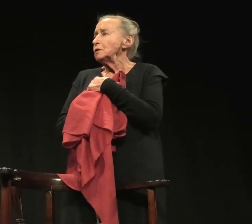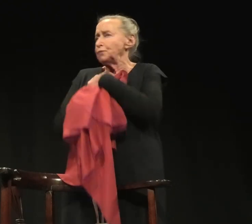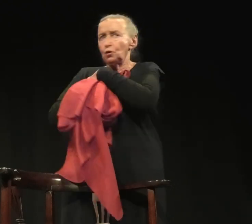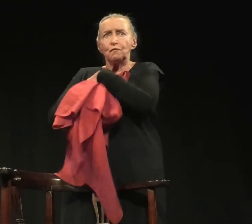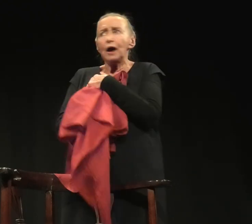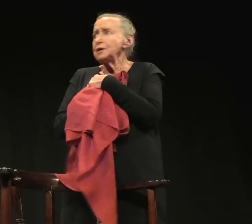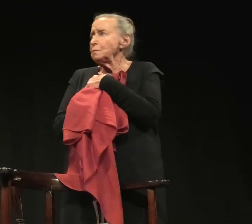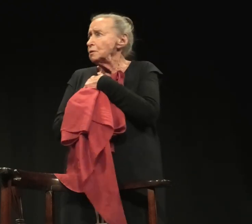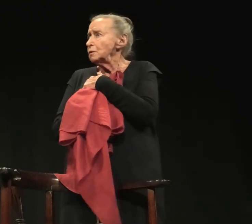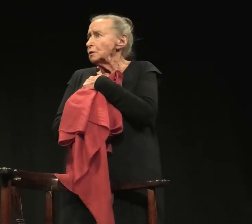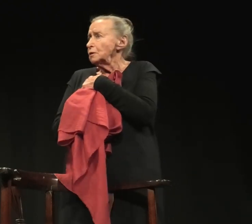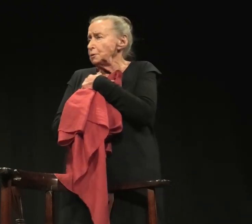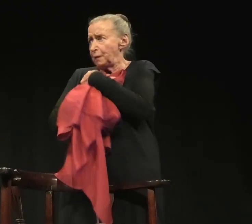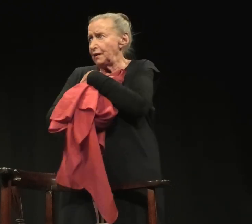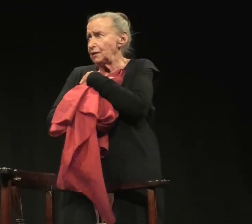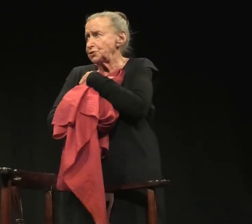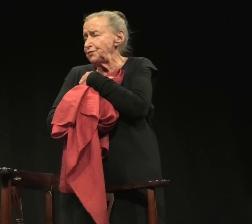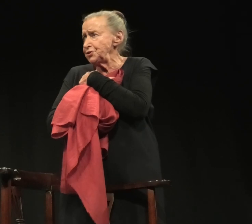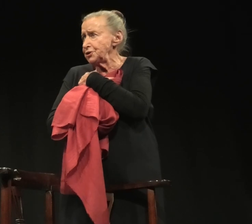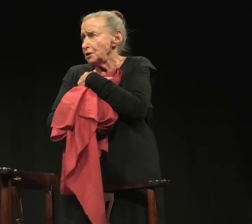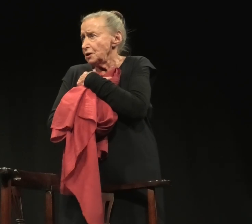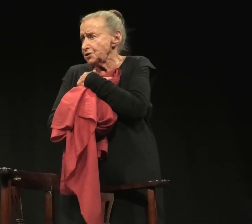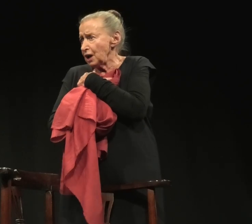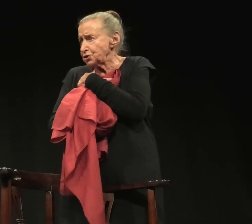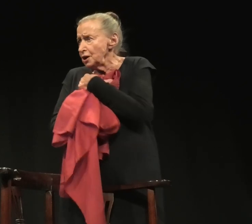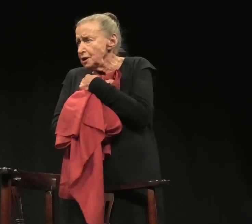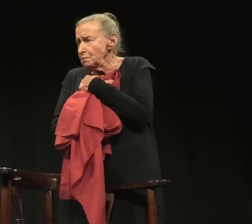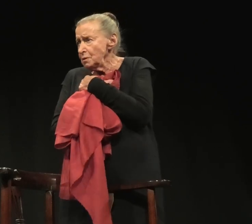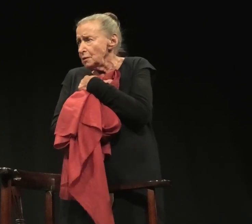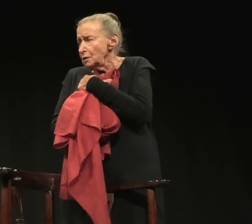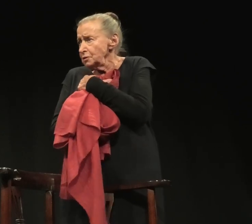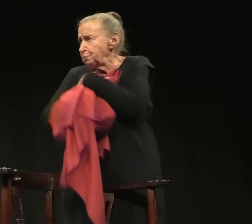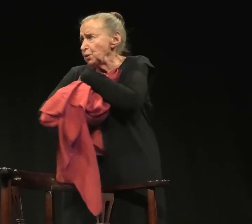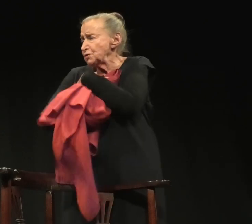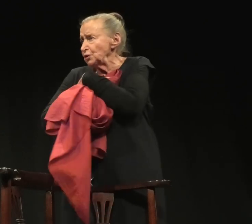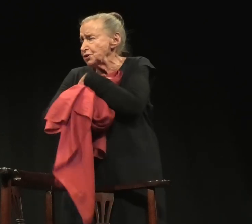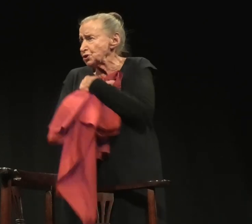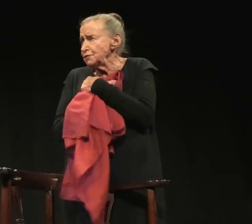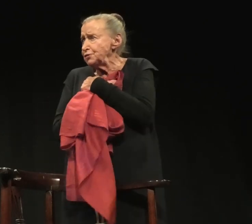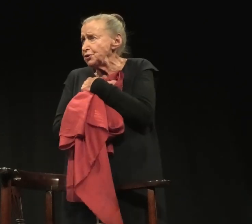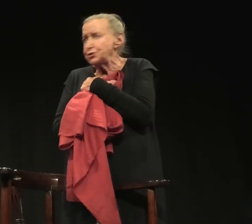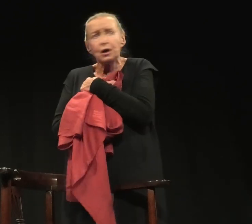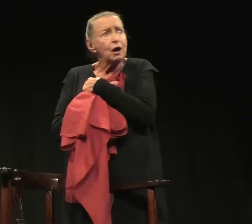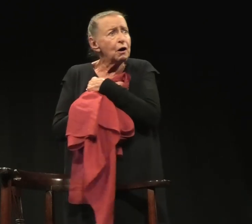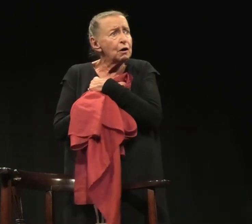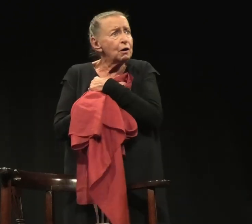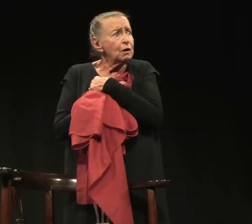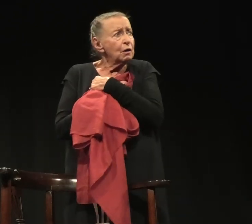your lineage, good sir, your social station? You shall not harm me!"